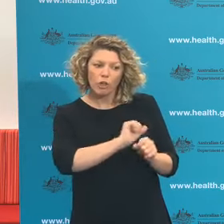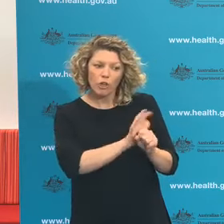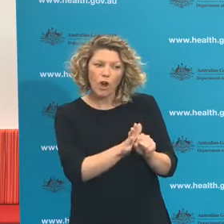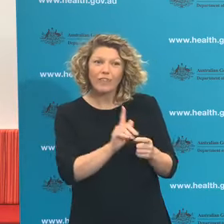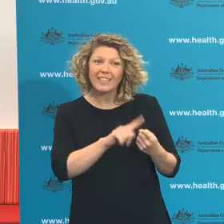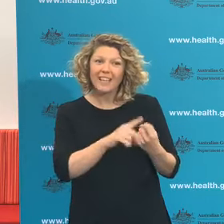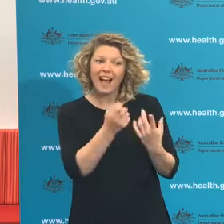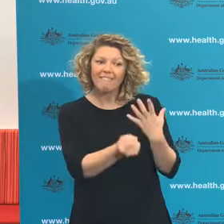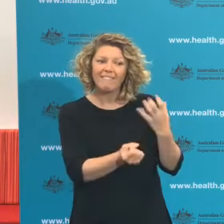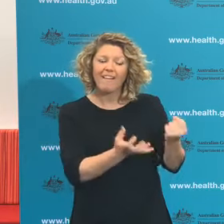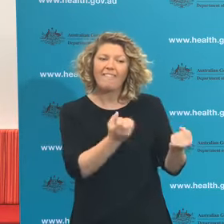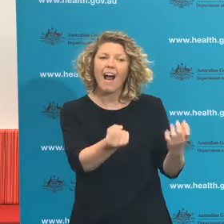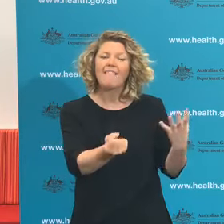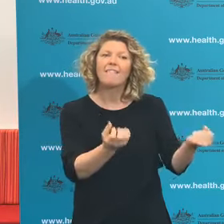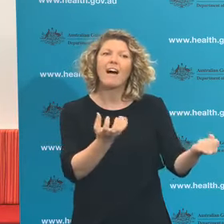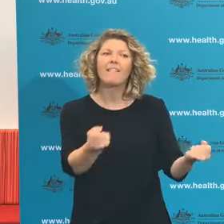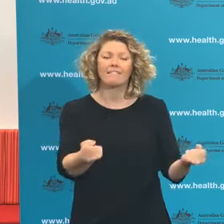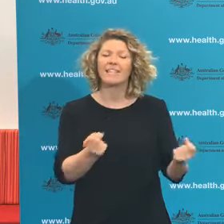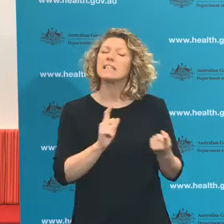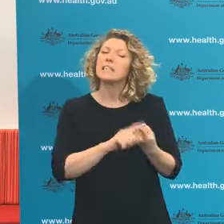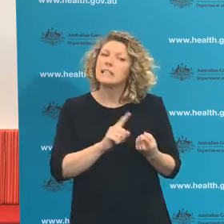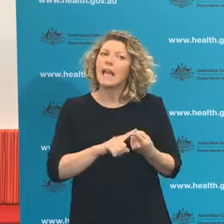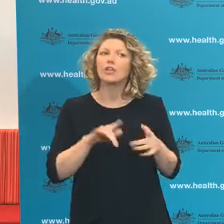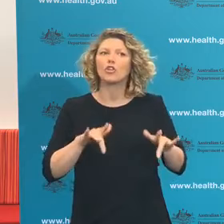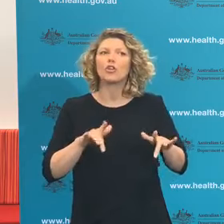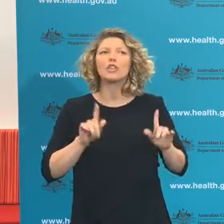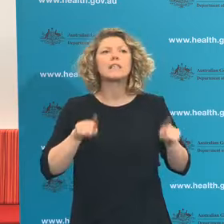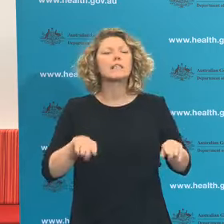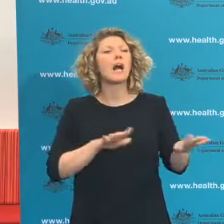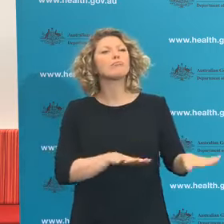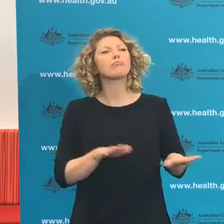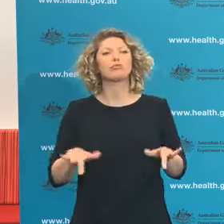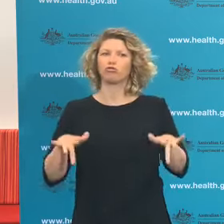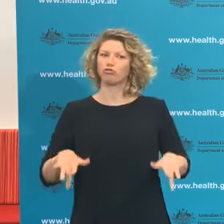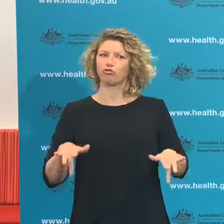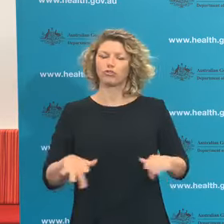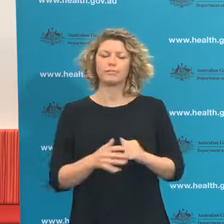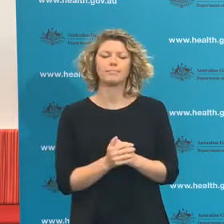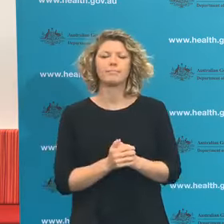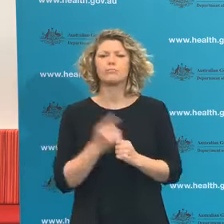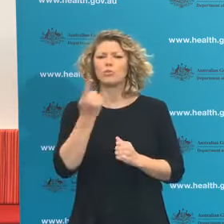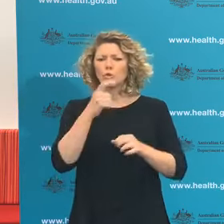obviously cannot be complacent. Someone was asking about the number of